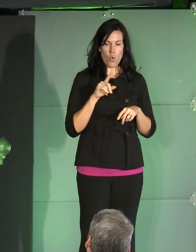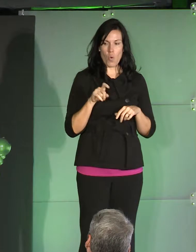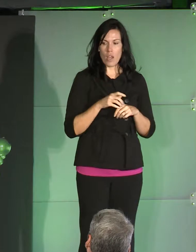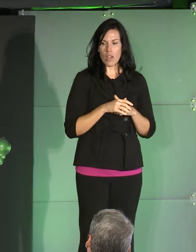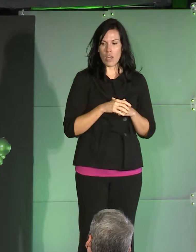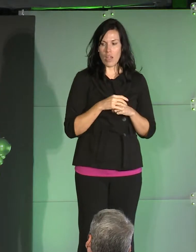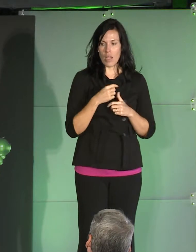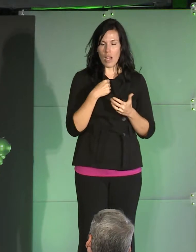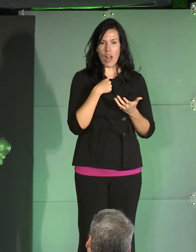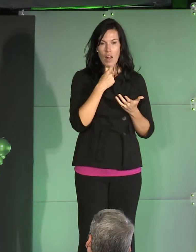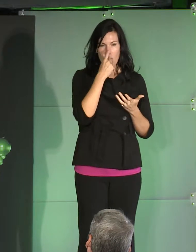I think the important part is that--